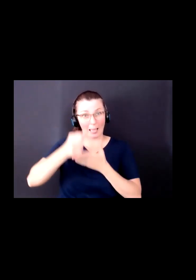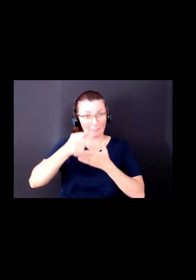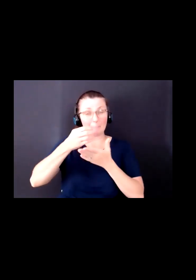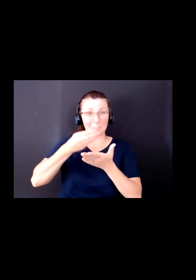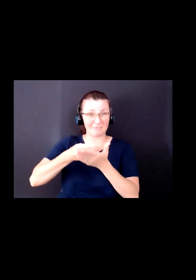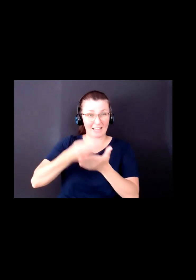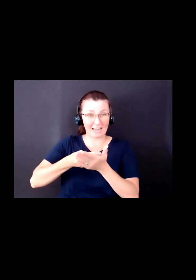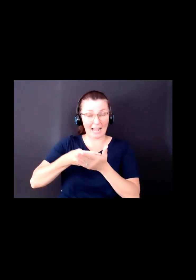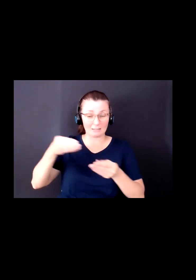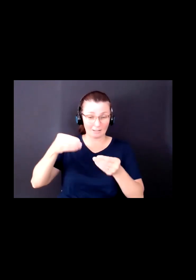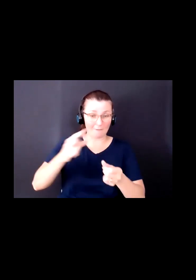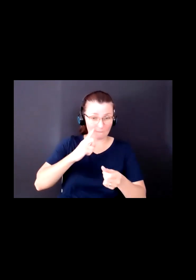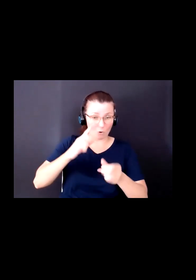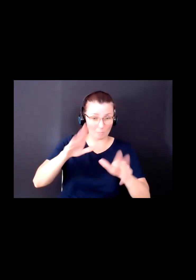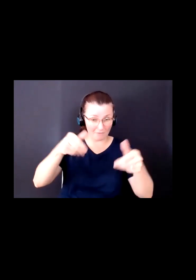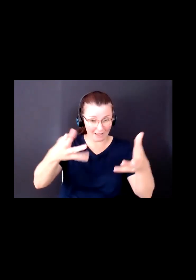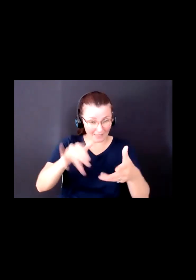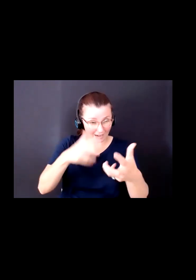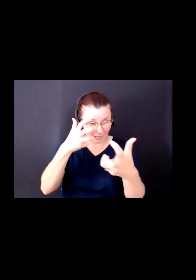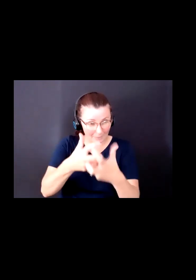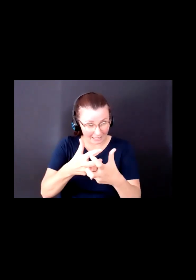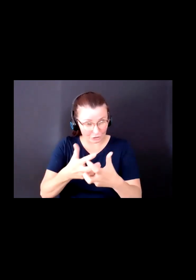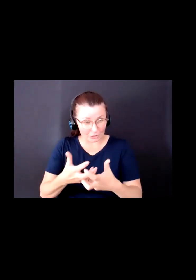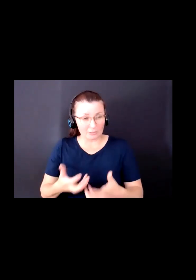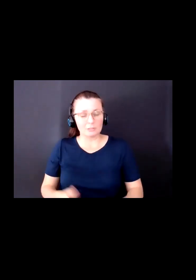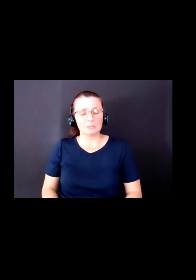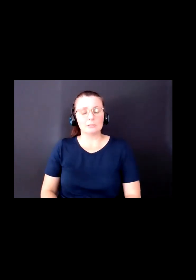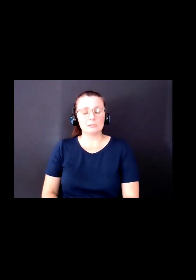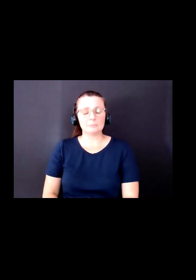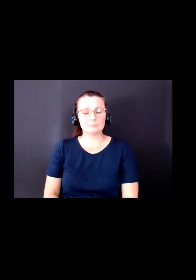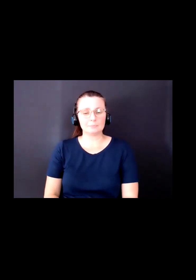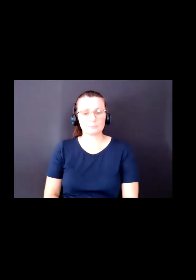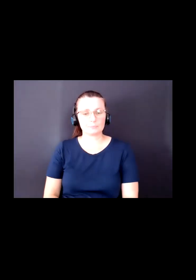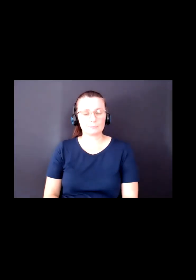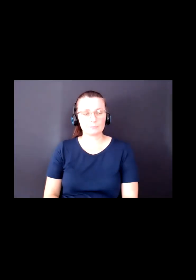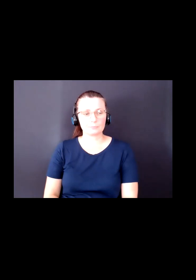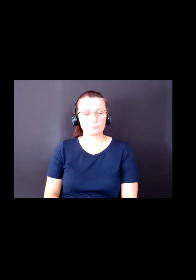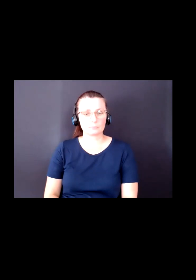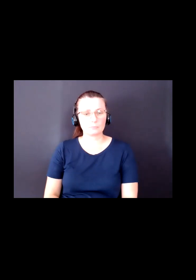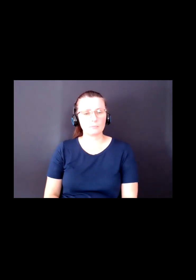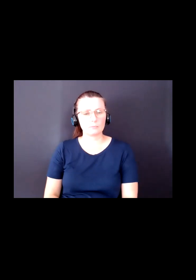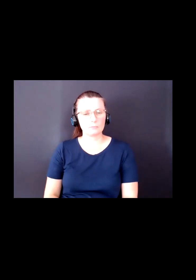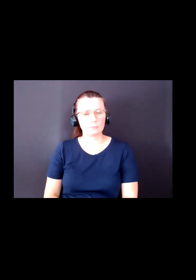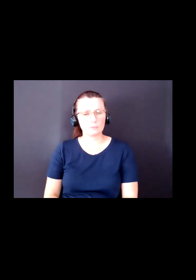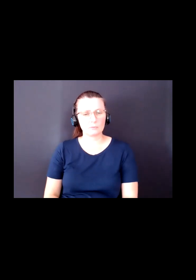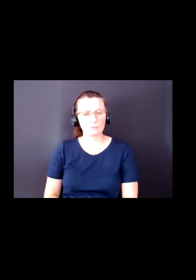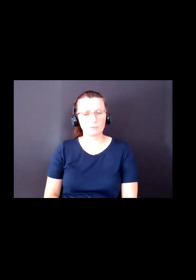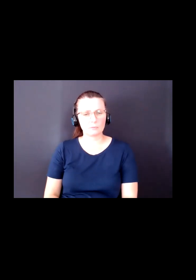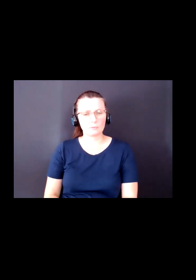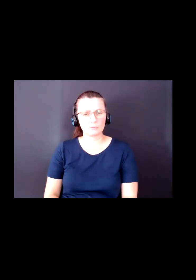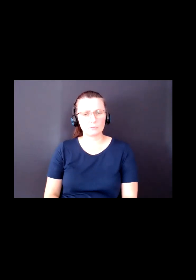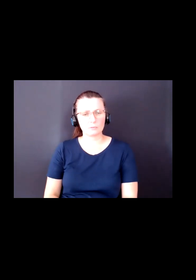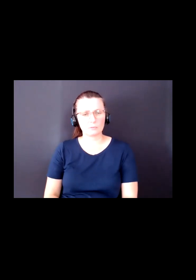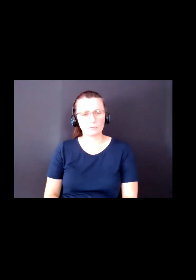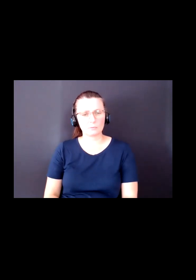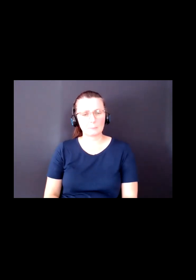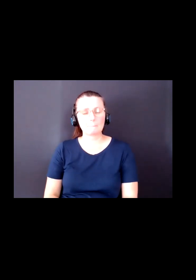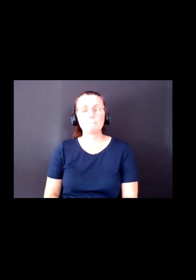expenses of the parent company. Okay. So, just to give an example of undue